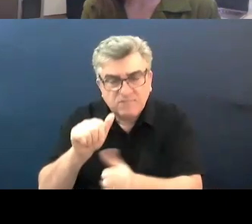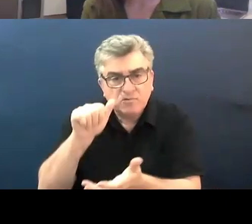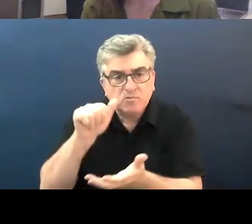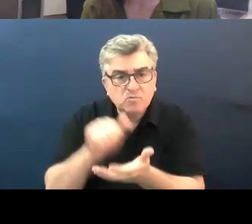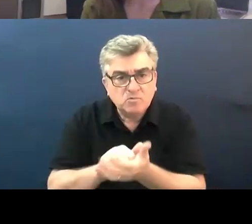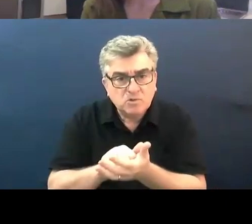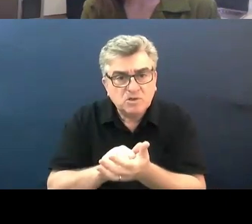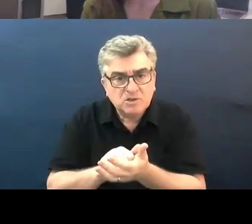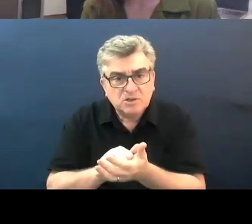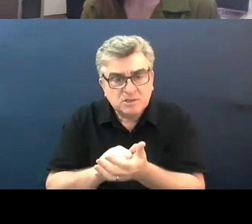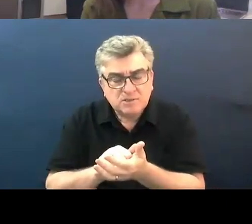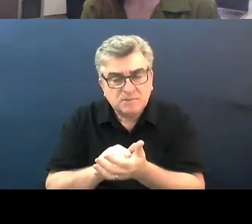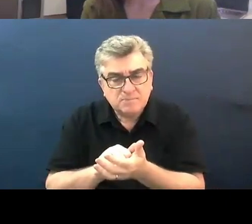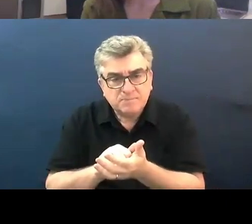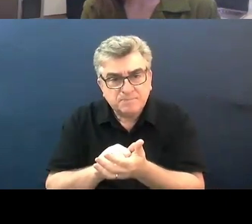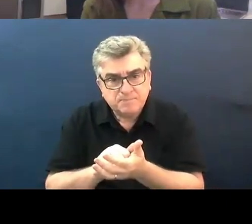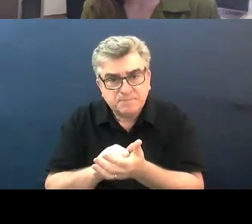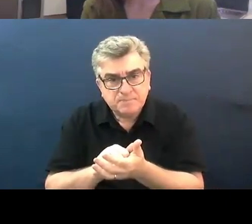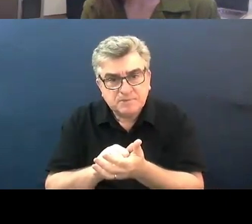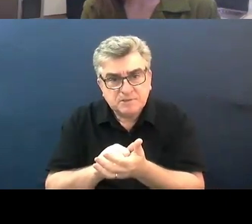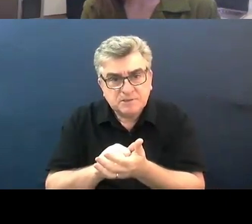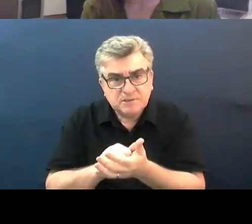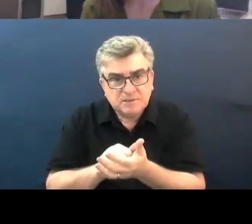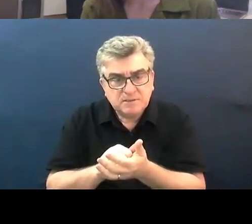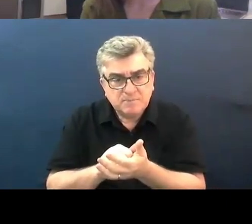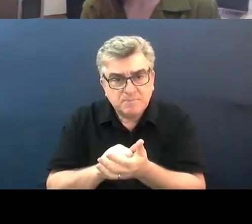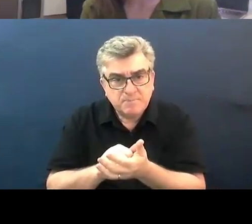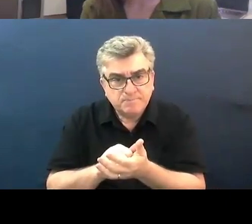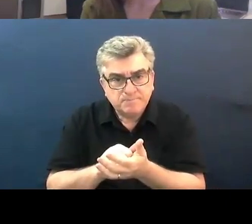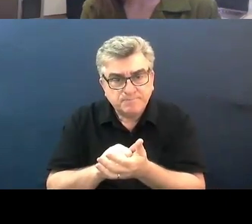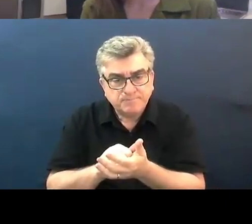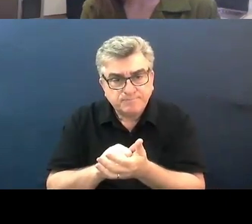going to happen to you in the future. And to see that all stripped away, it's heartbreaking.